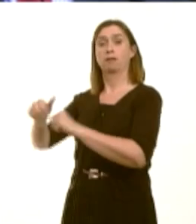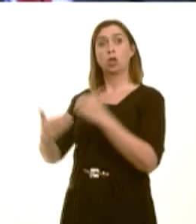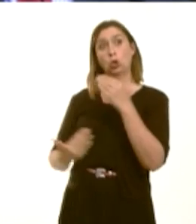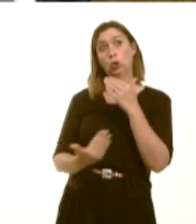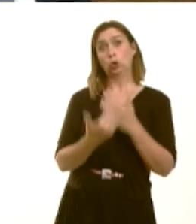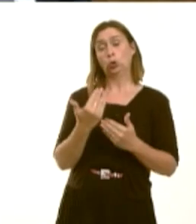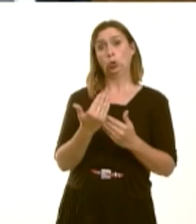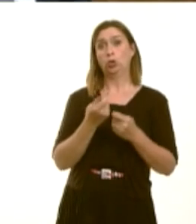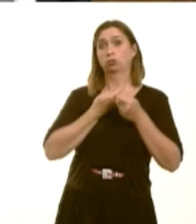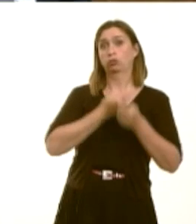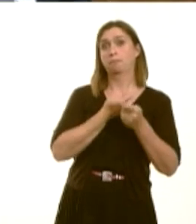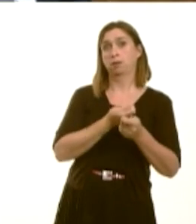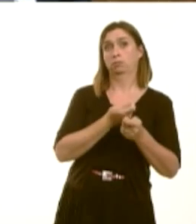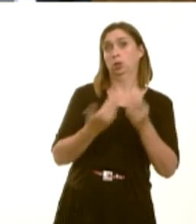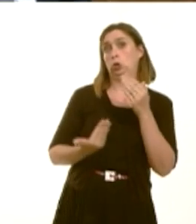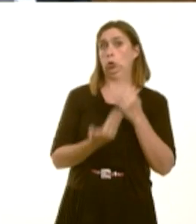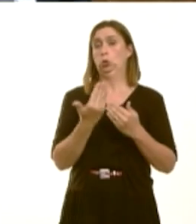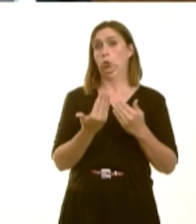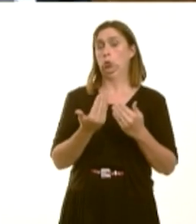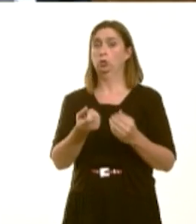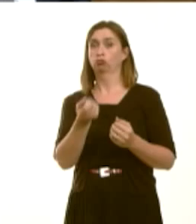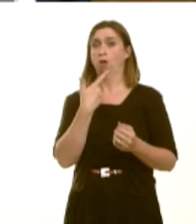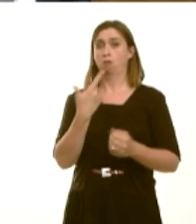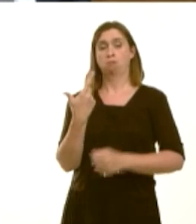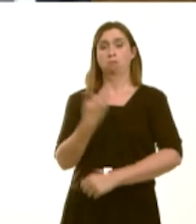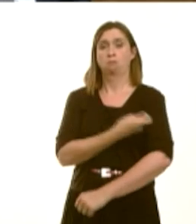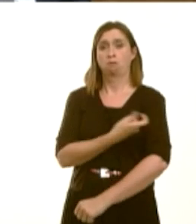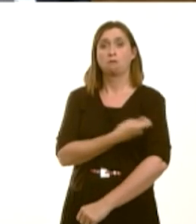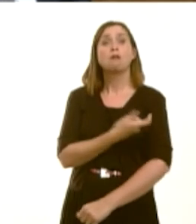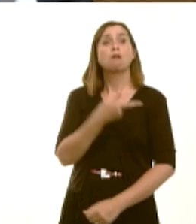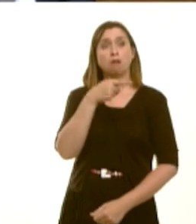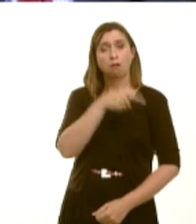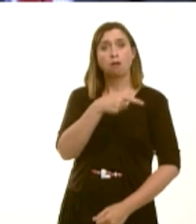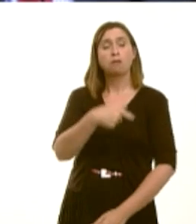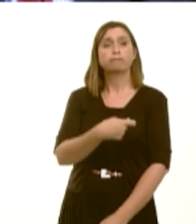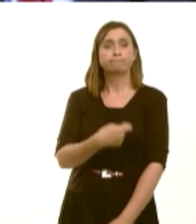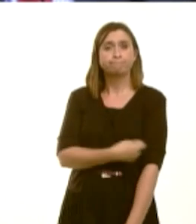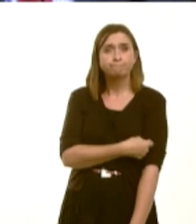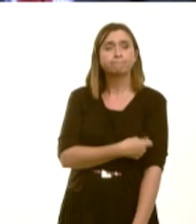they appear on the market. As I said, pharmaceutical companies will make claims about drugs. Itís